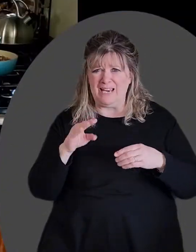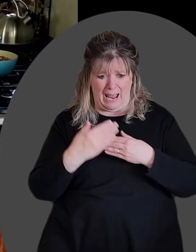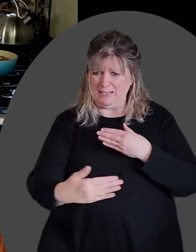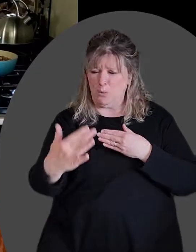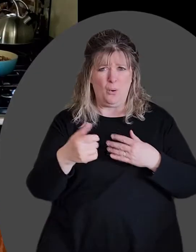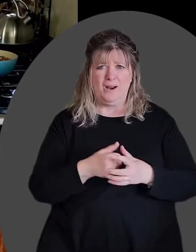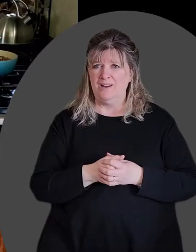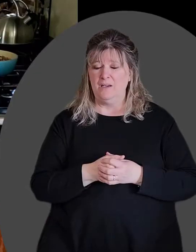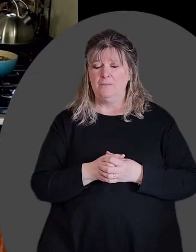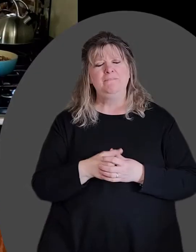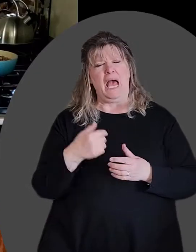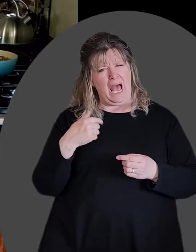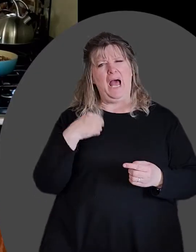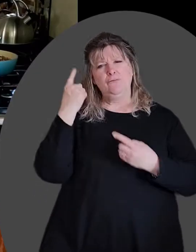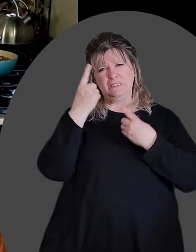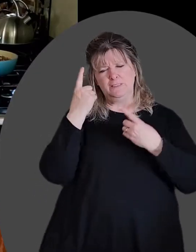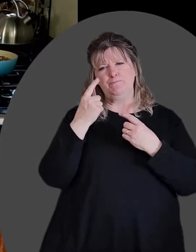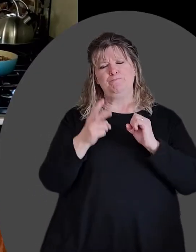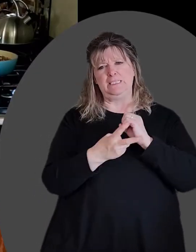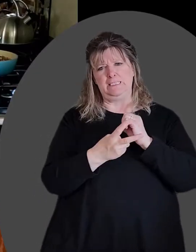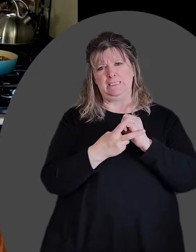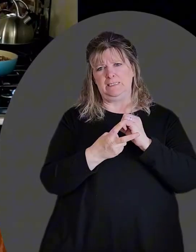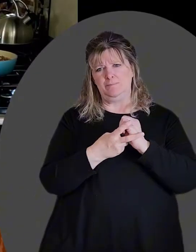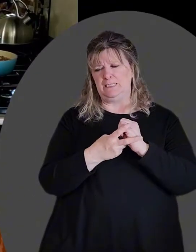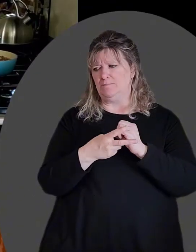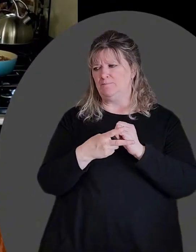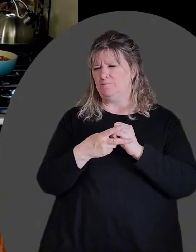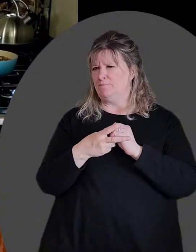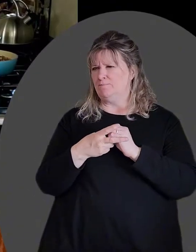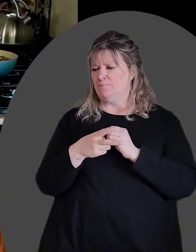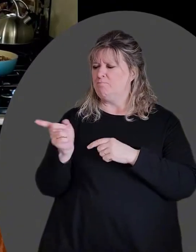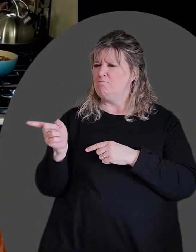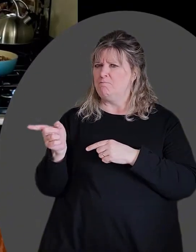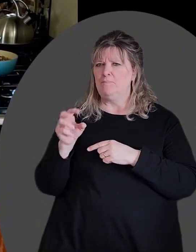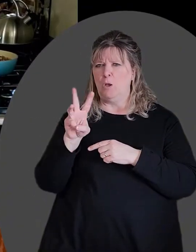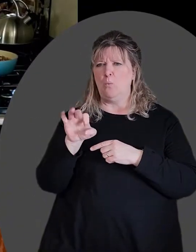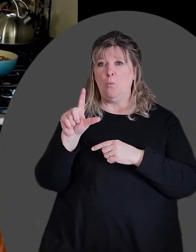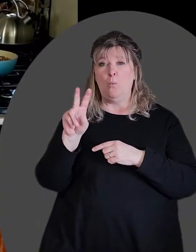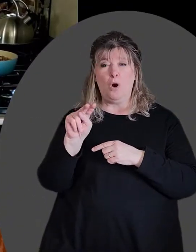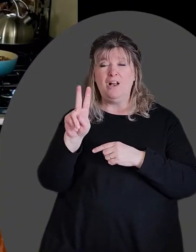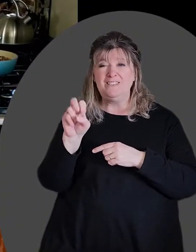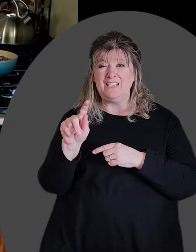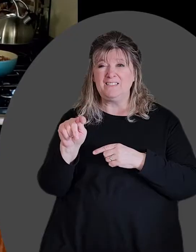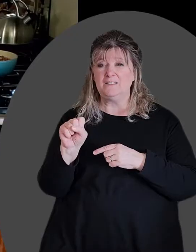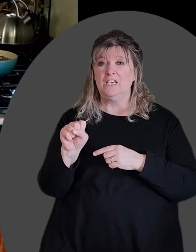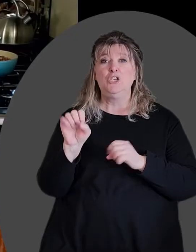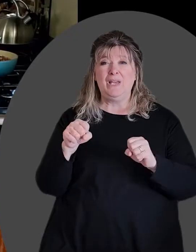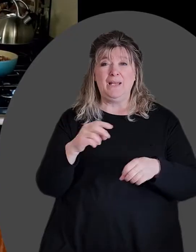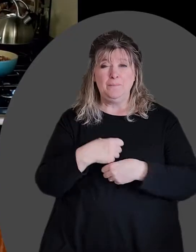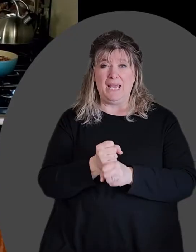I was considering keeping these walnuts because you can make pickled walnuts with